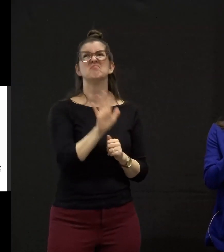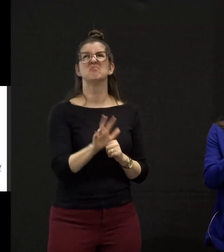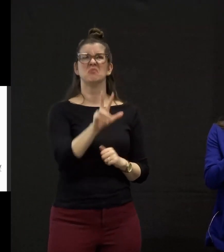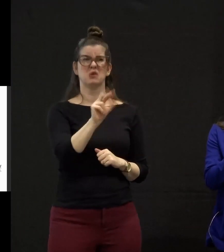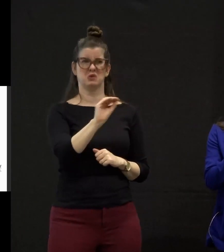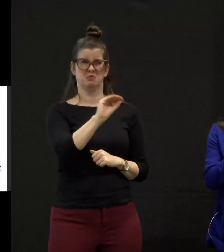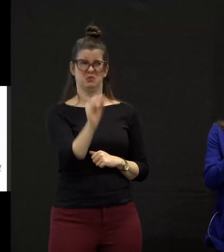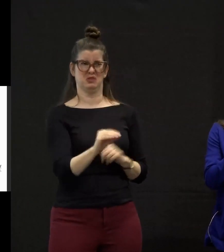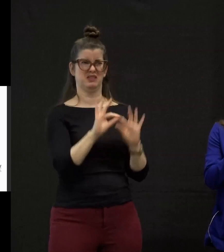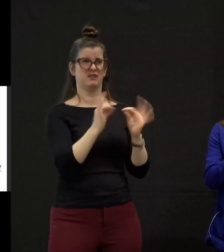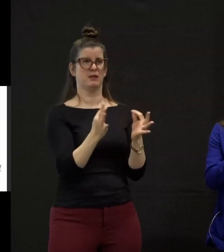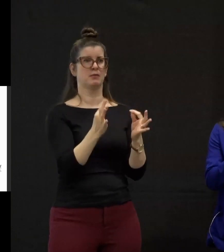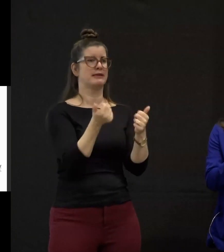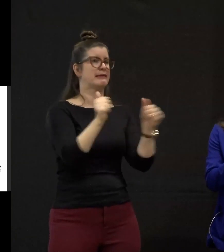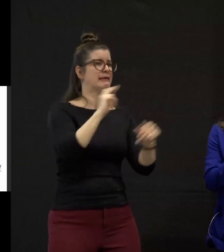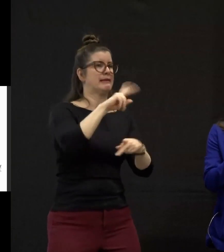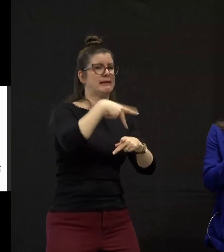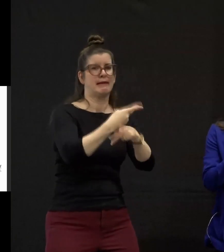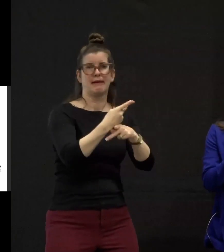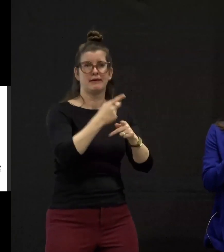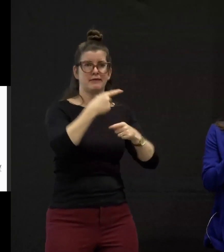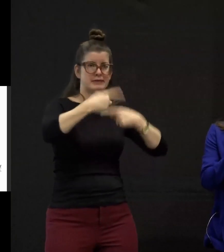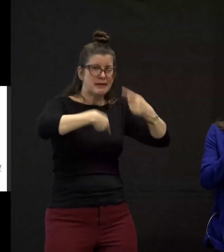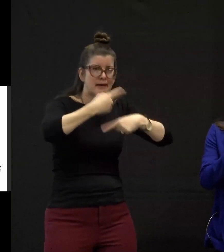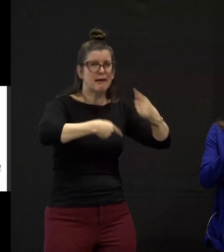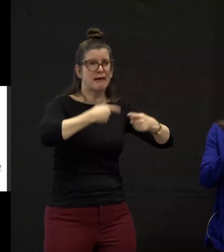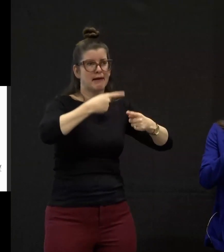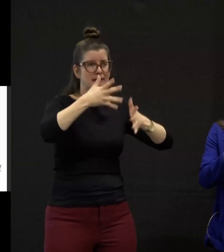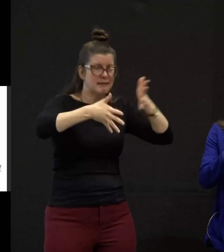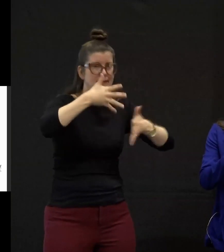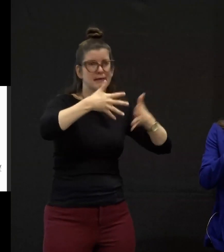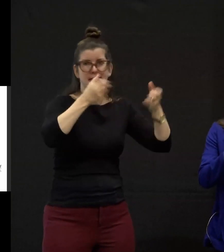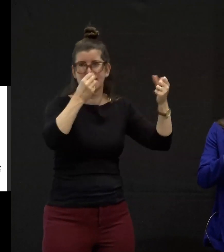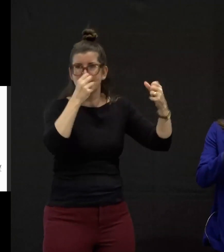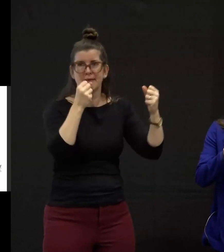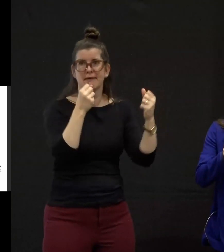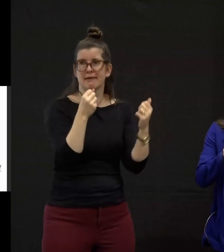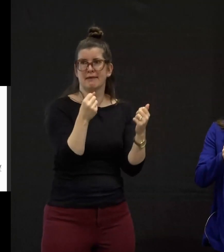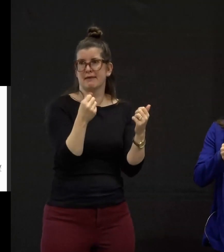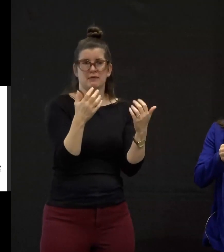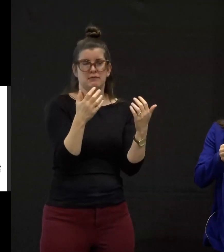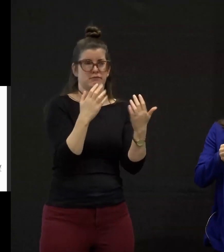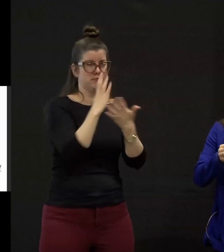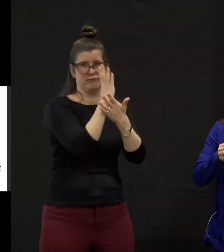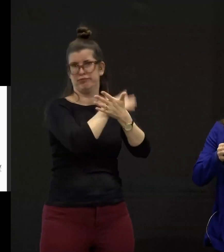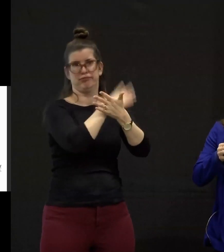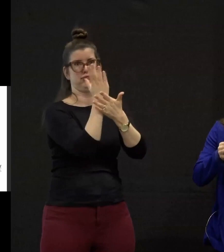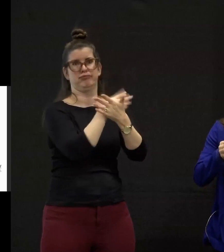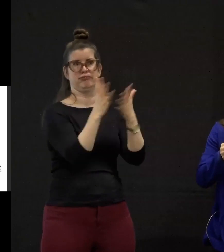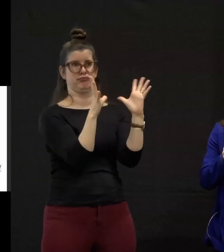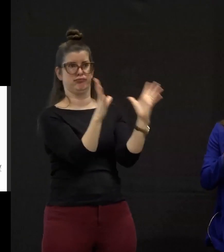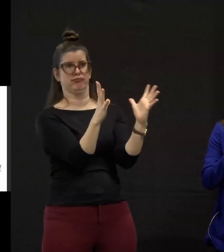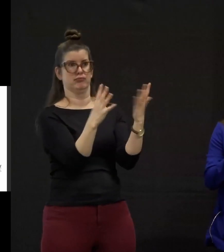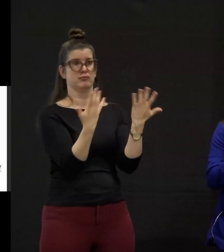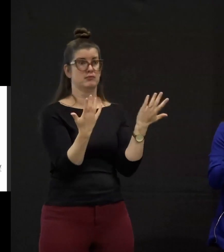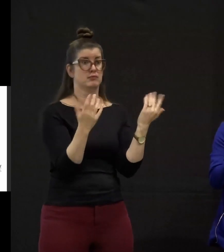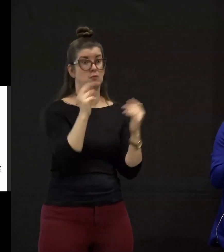with any kind of sign language, just even signs all the way to a parent is also using ASL.